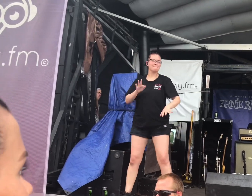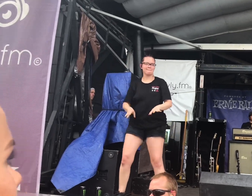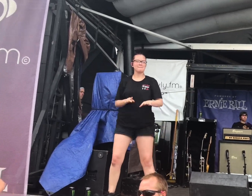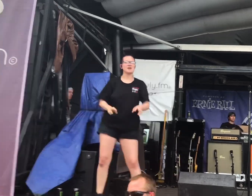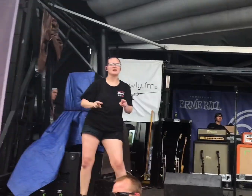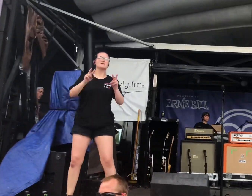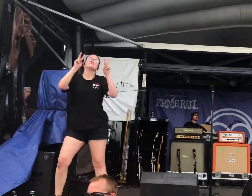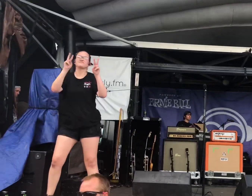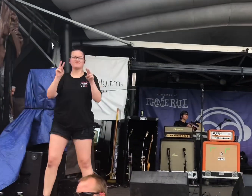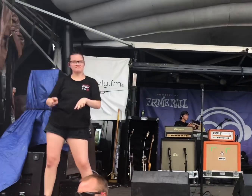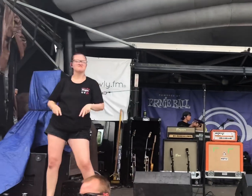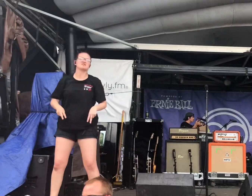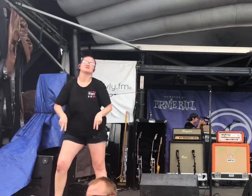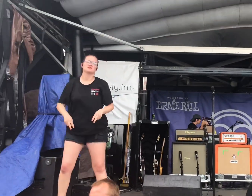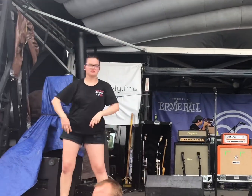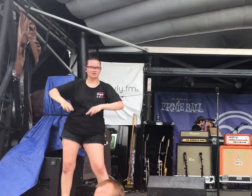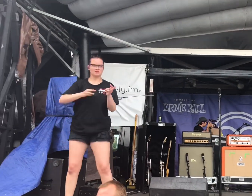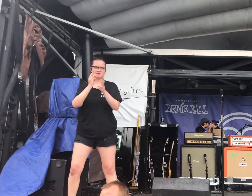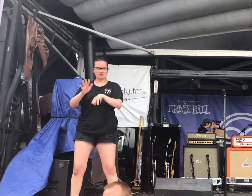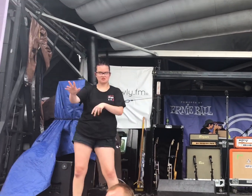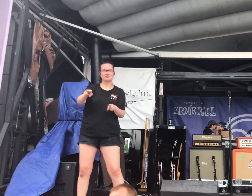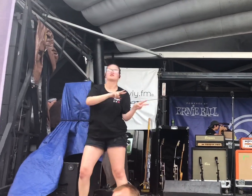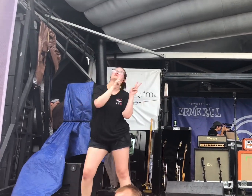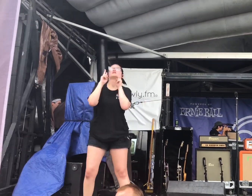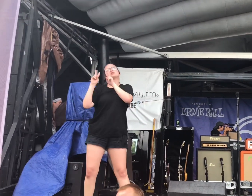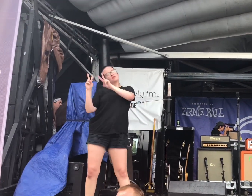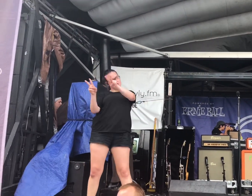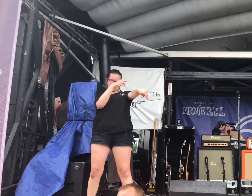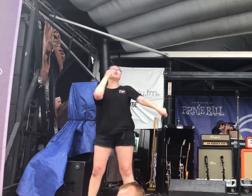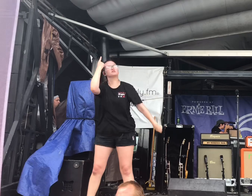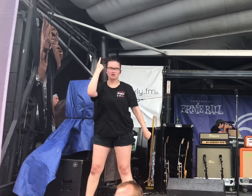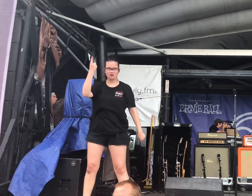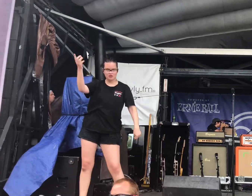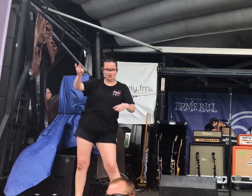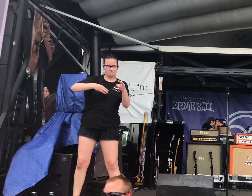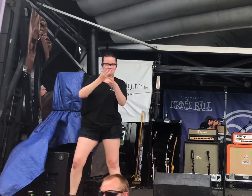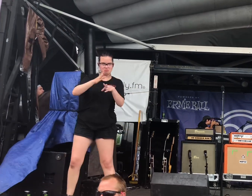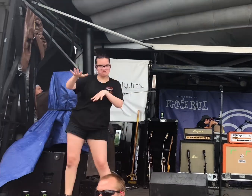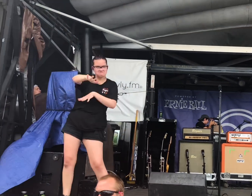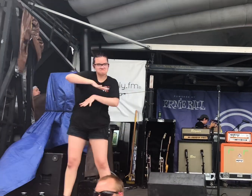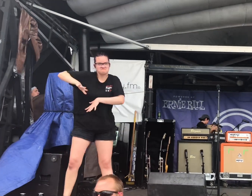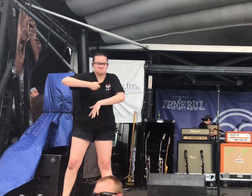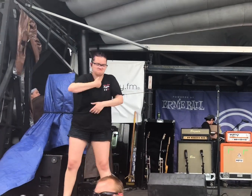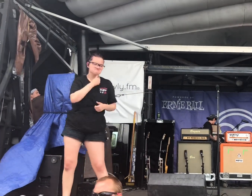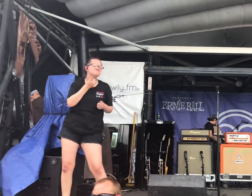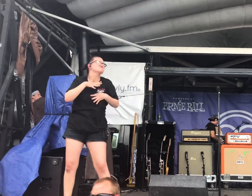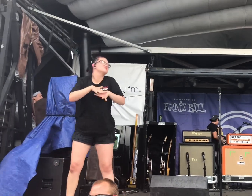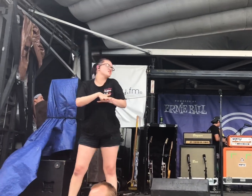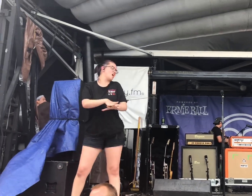Up down but the world keeps spinning round and round I see this place ain't big enough for me